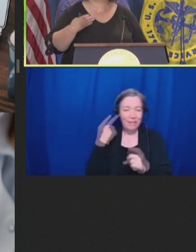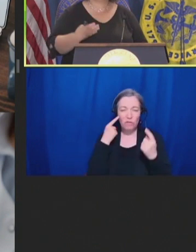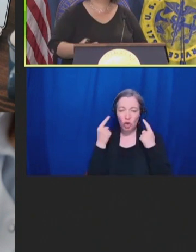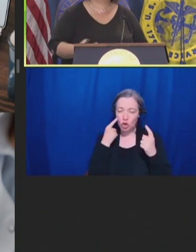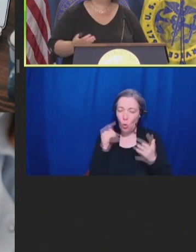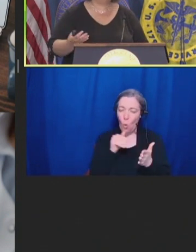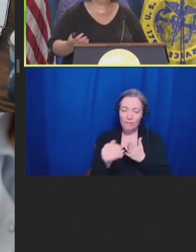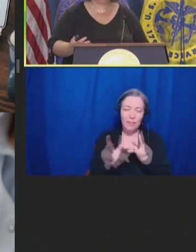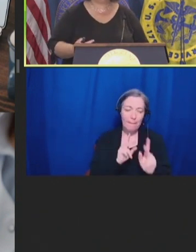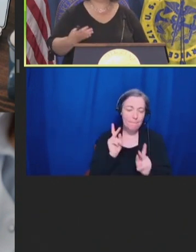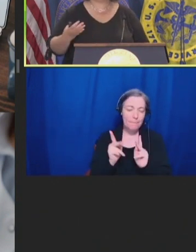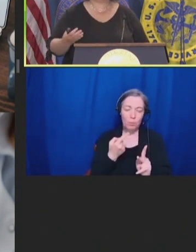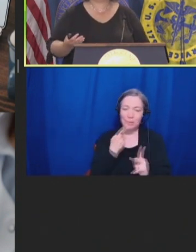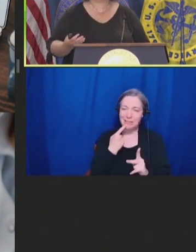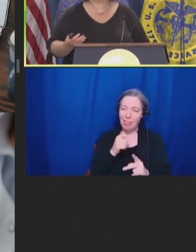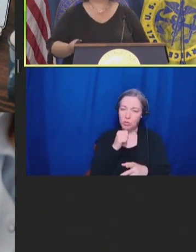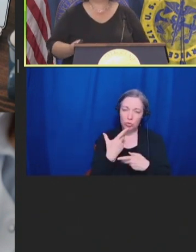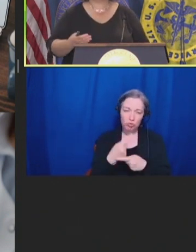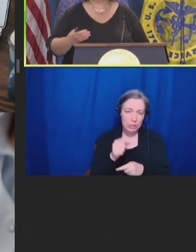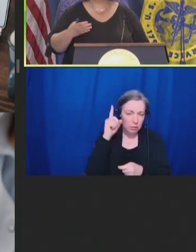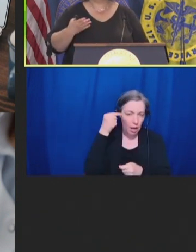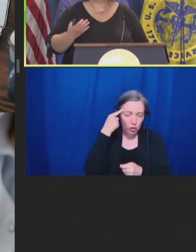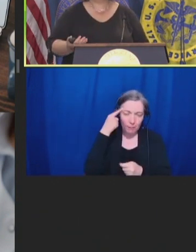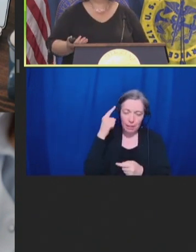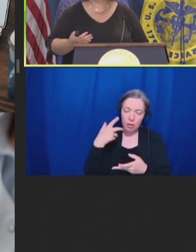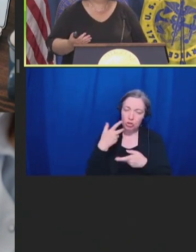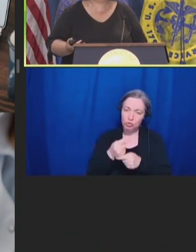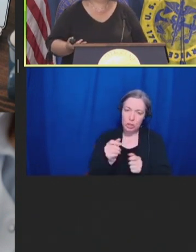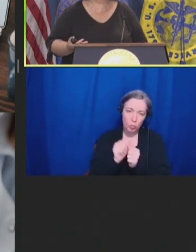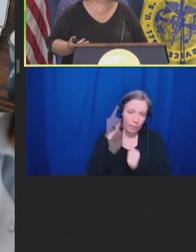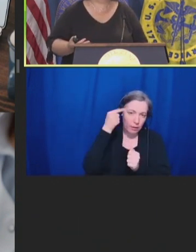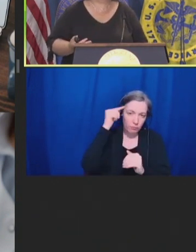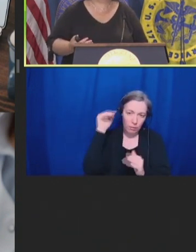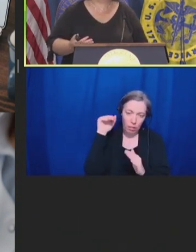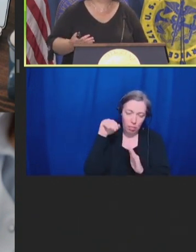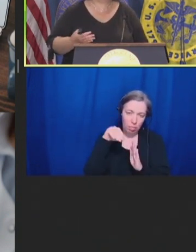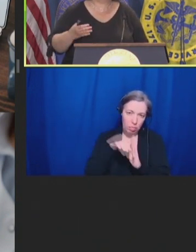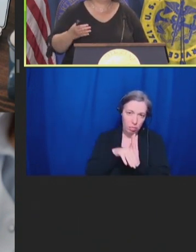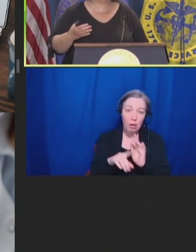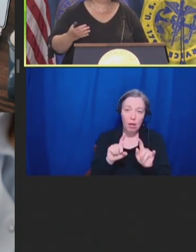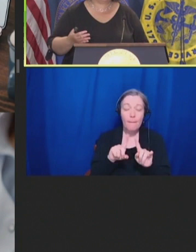of trust in public health and governmental public health. But what we've seen is that there still is